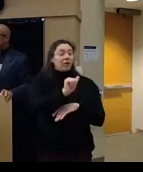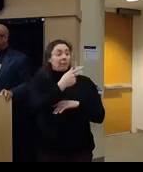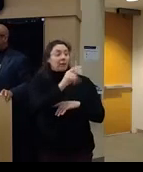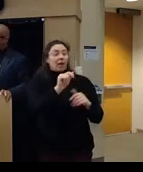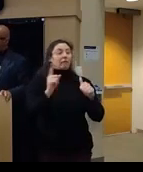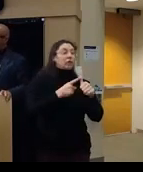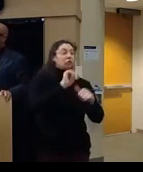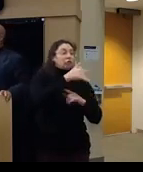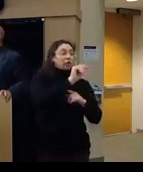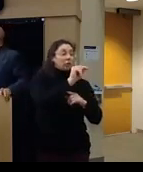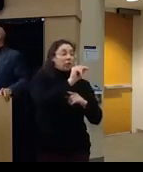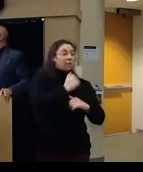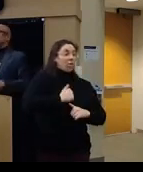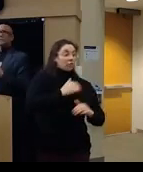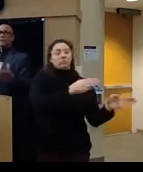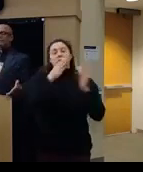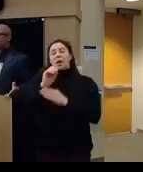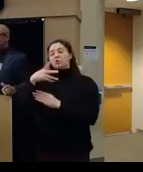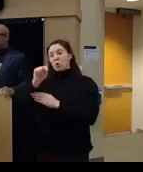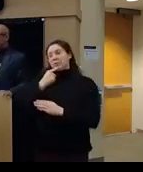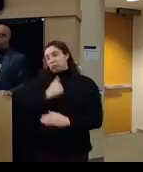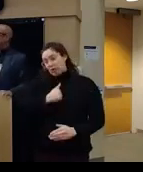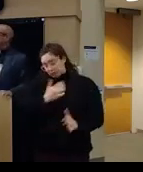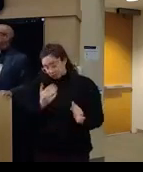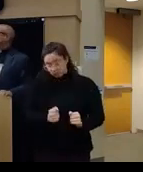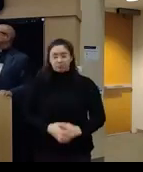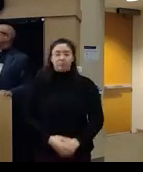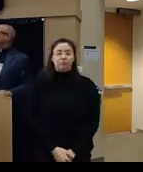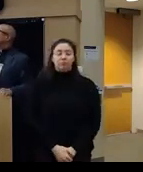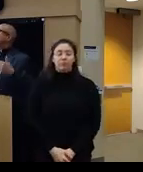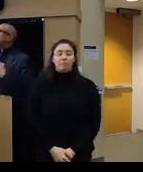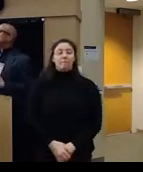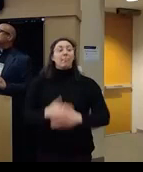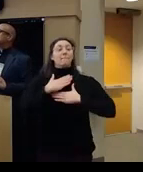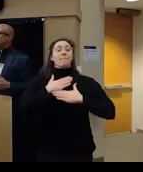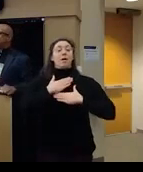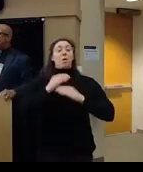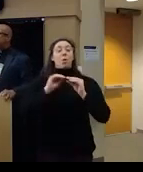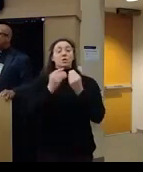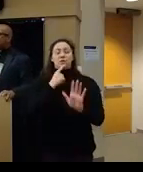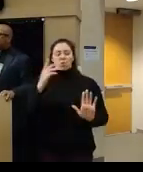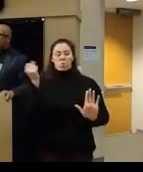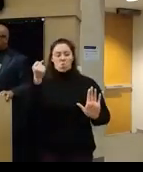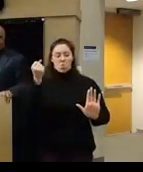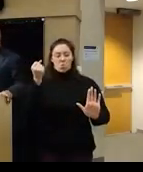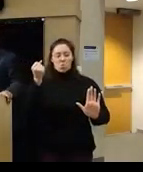January we apologize in October right uh and so my organization said wait a minute your apology